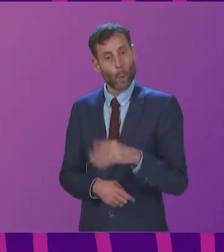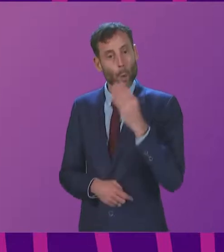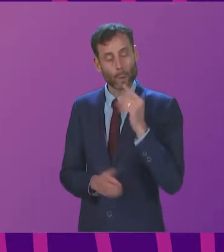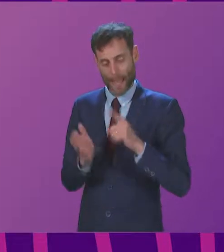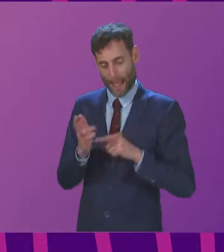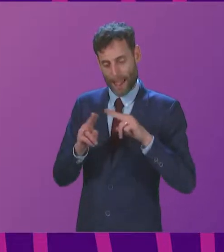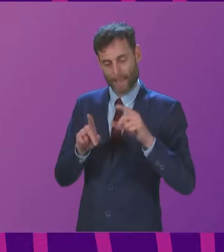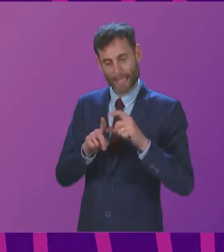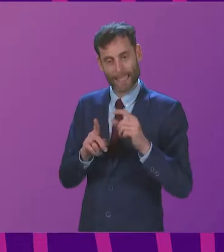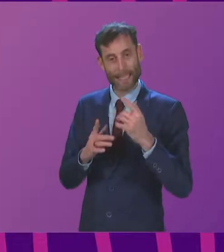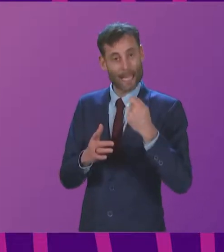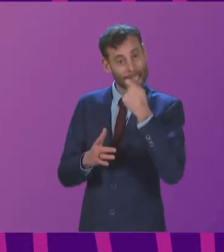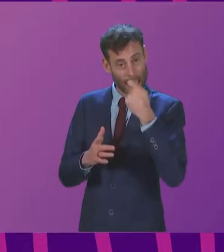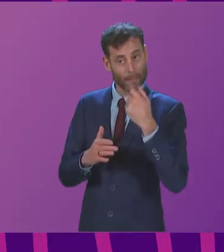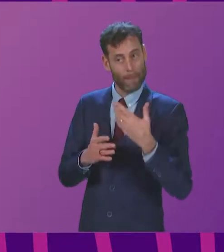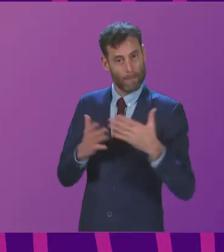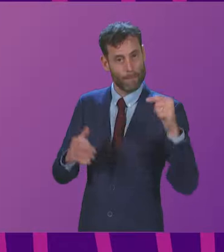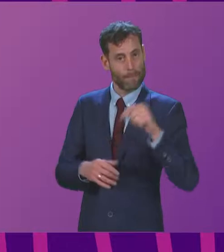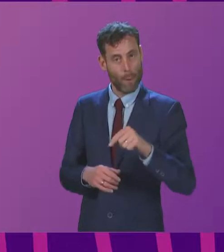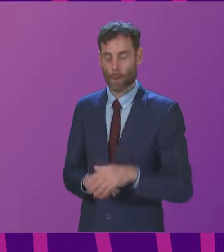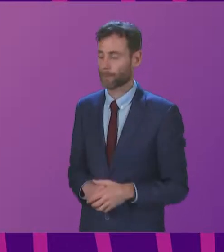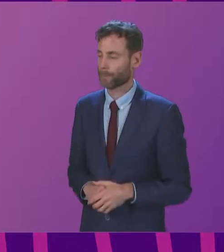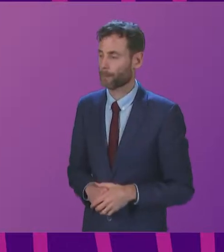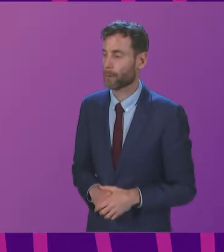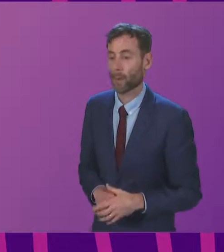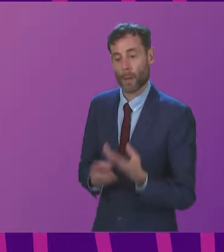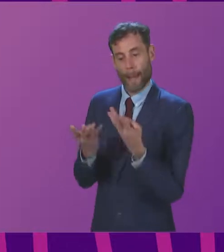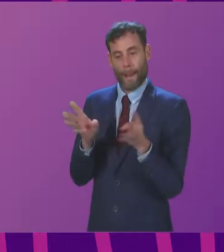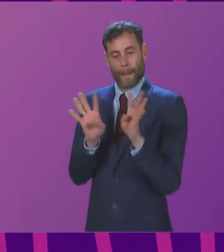Finally, as I indicated last week, the Cabinet also considered the possible extension of